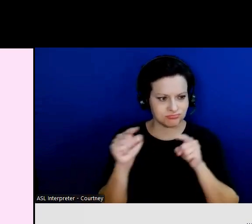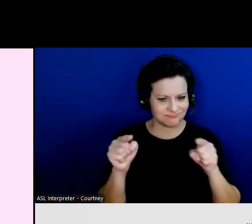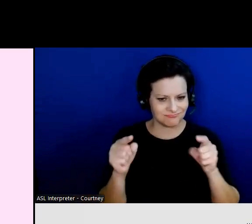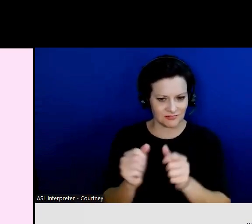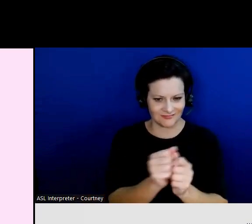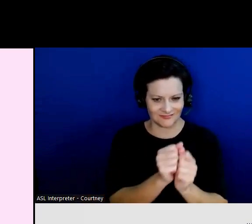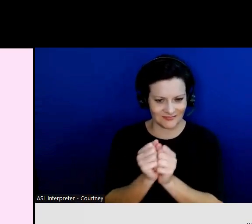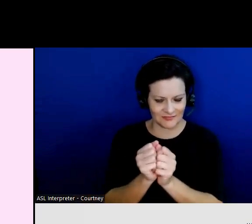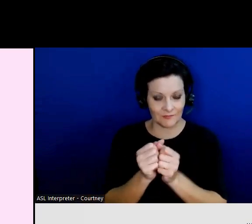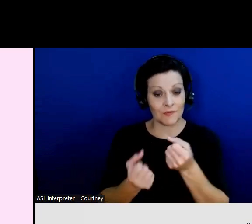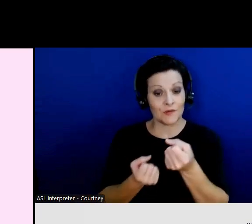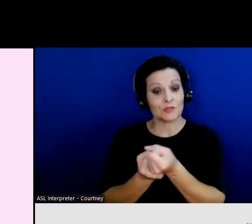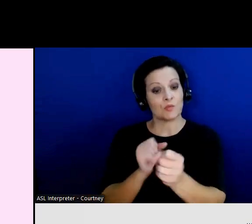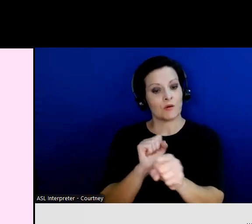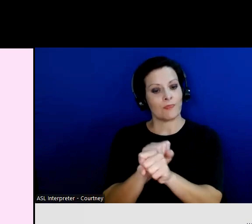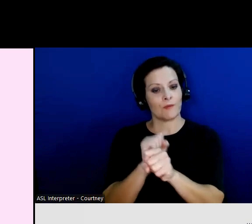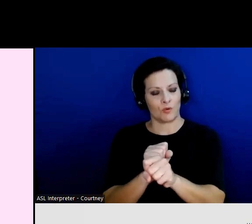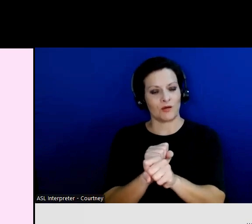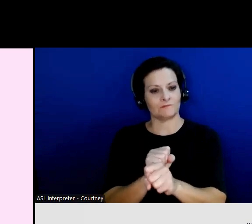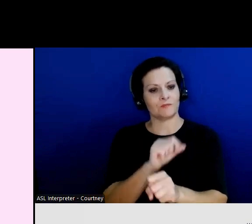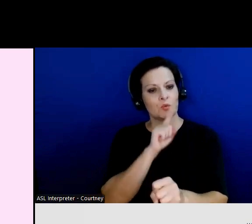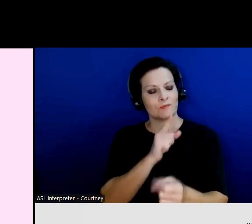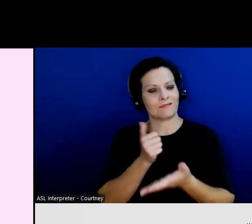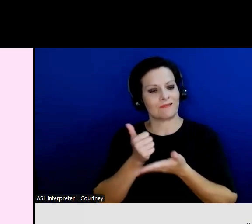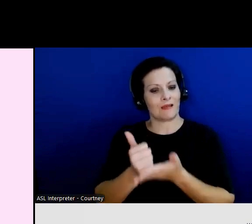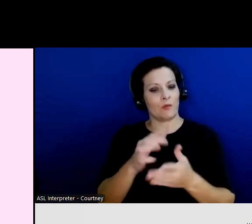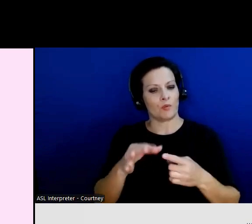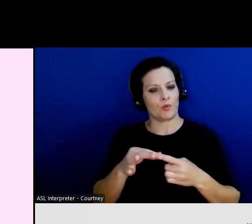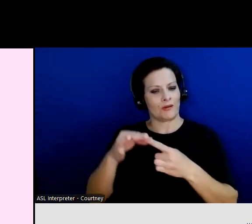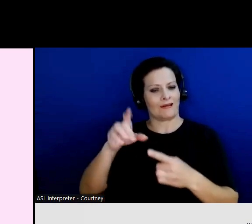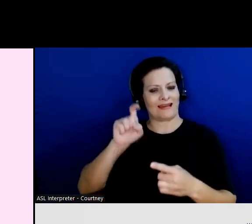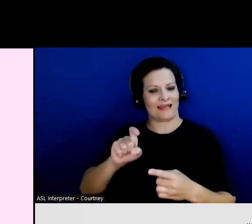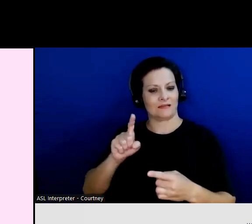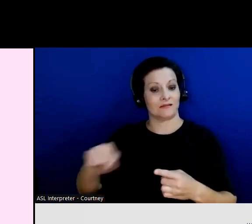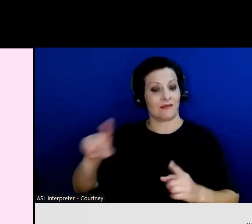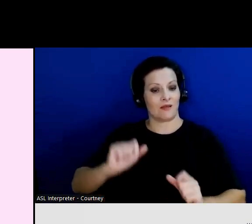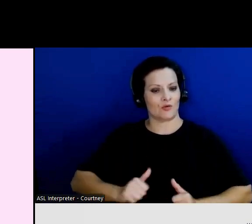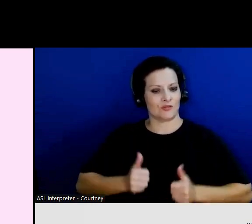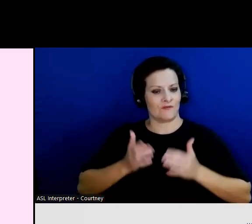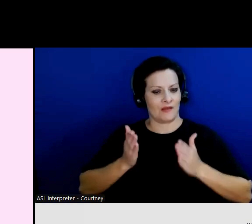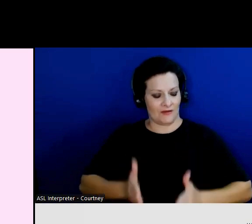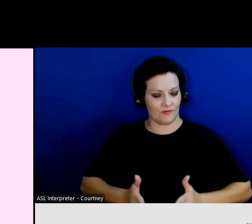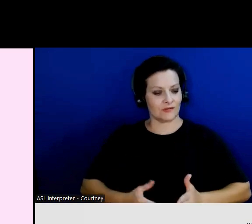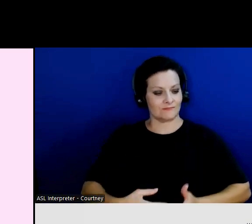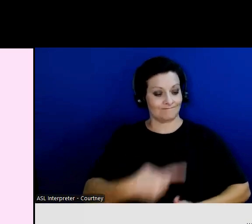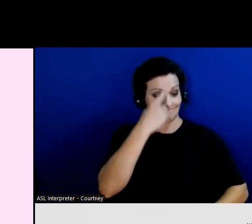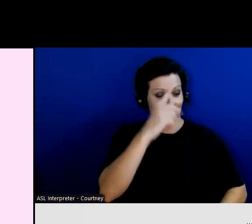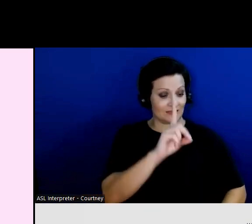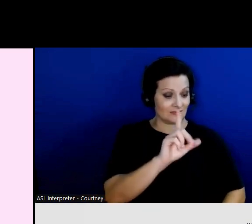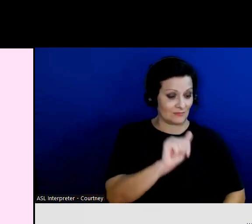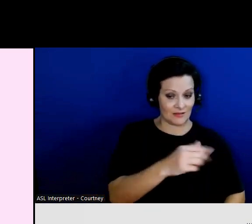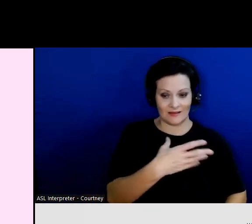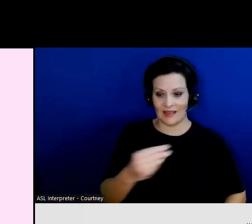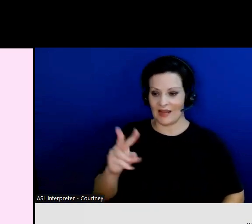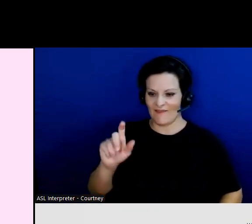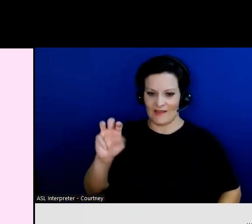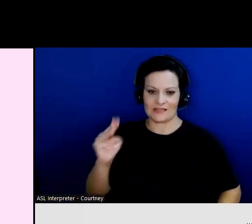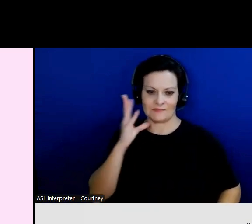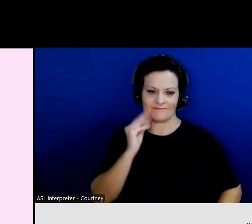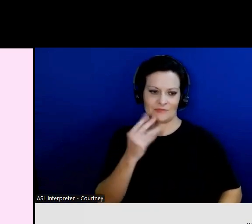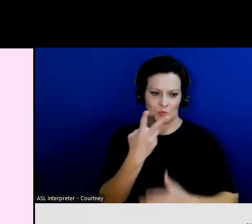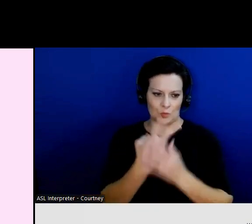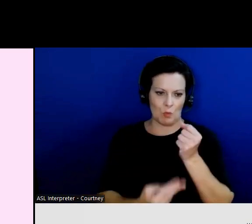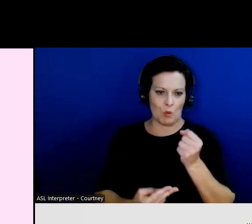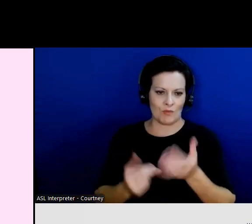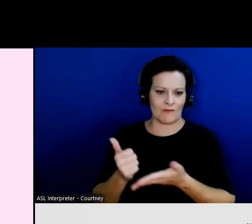that addresses the unique needs of survivors at the intersection of disability and victimization.